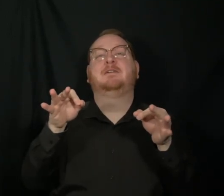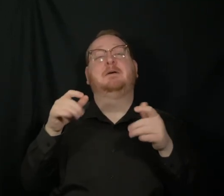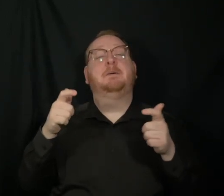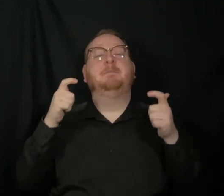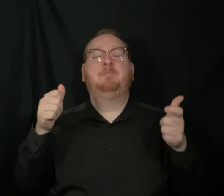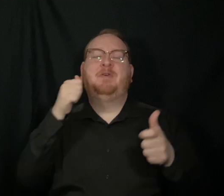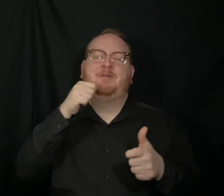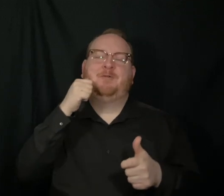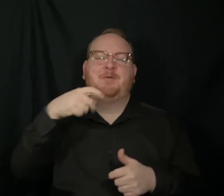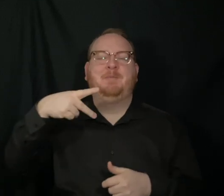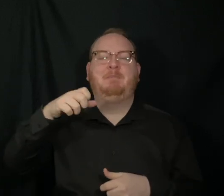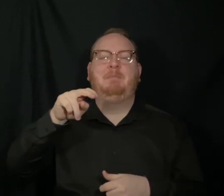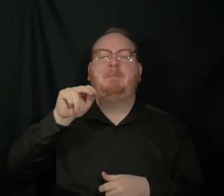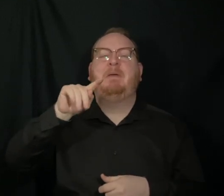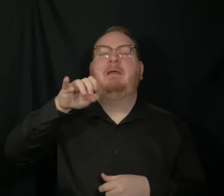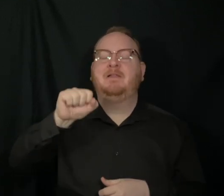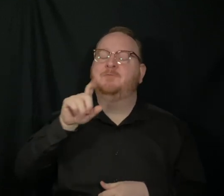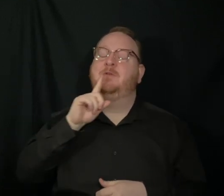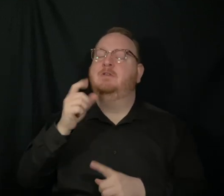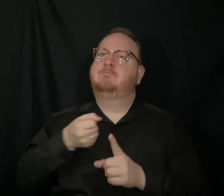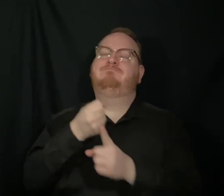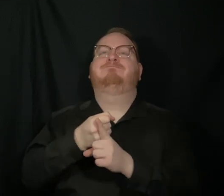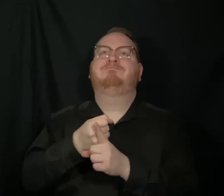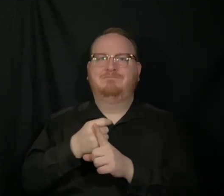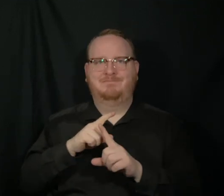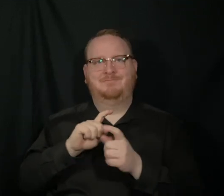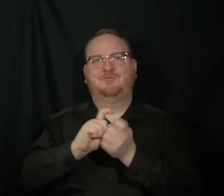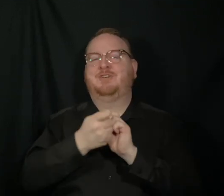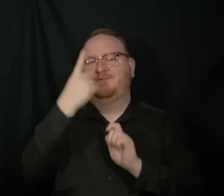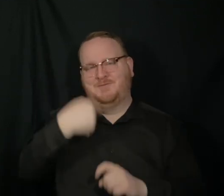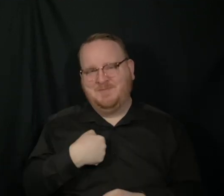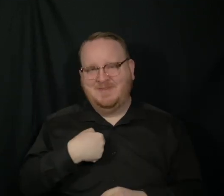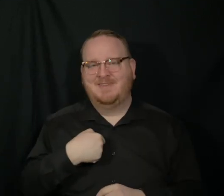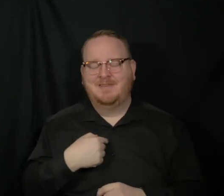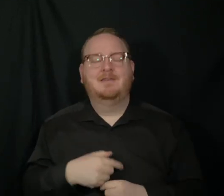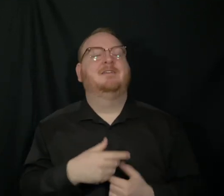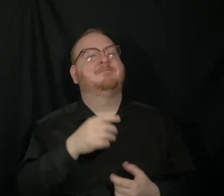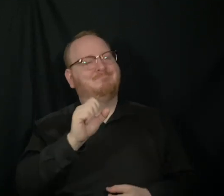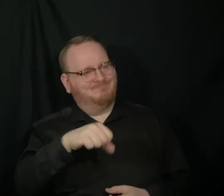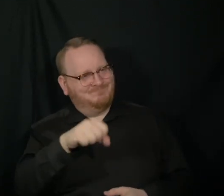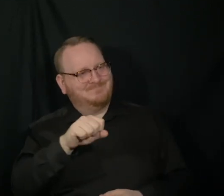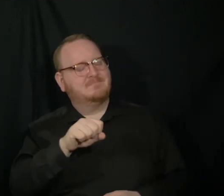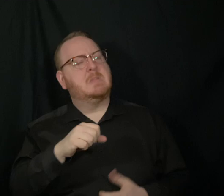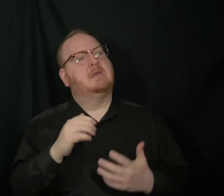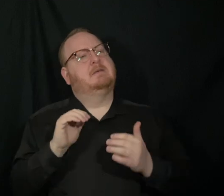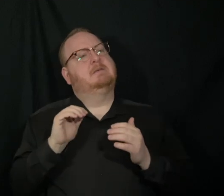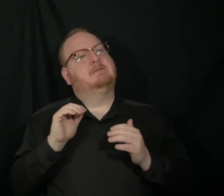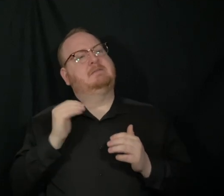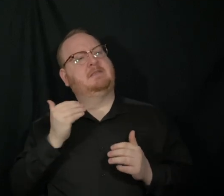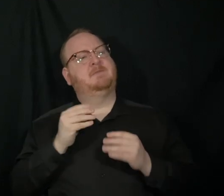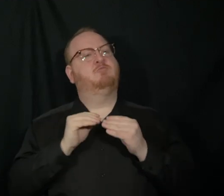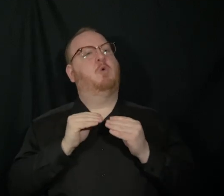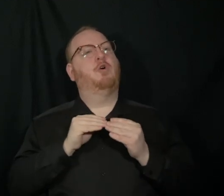Tabby Belhorn: Yeah, yeah. Well, it sounds to me, like you made a very proactive and conscious choice to become Mason's